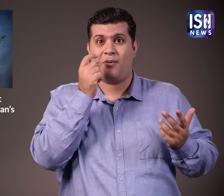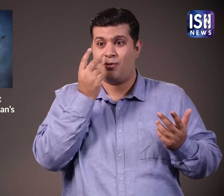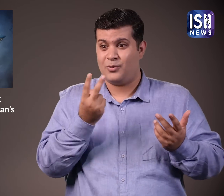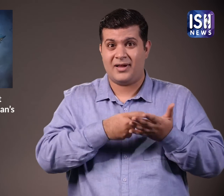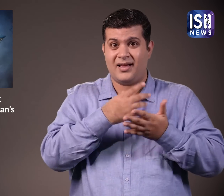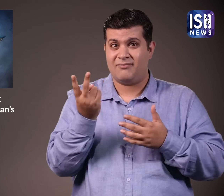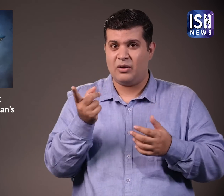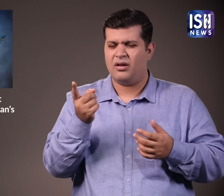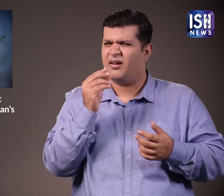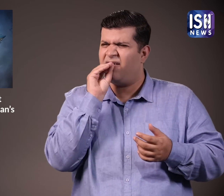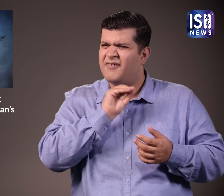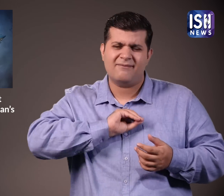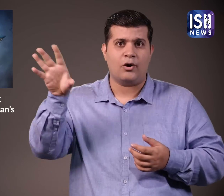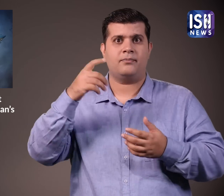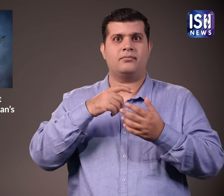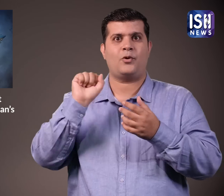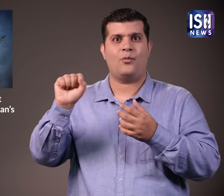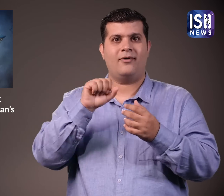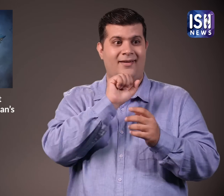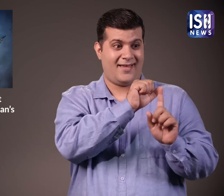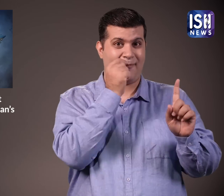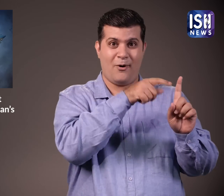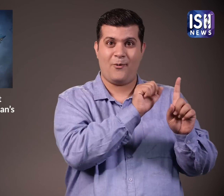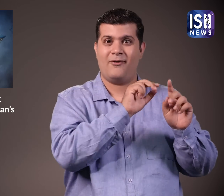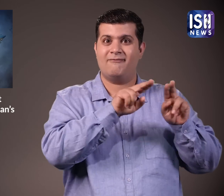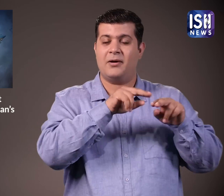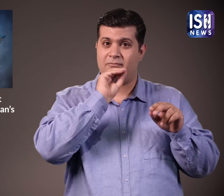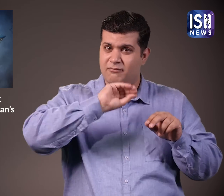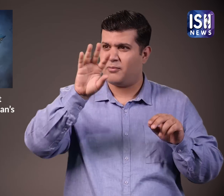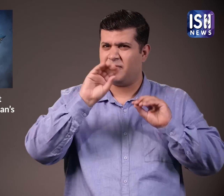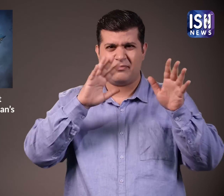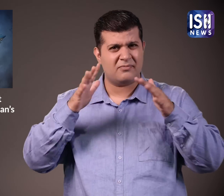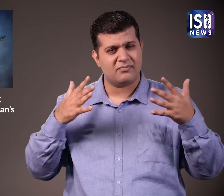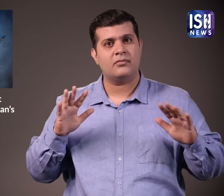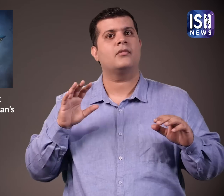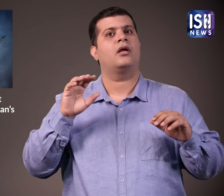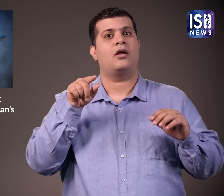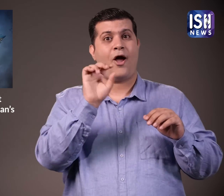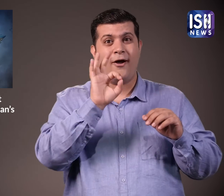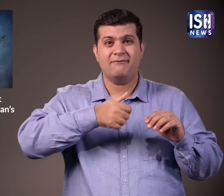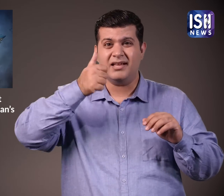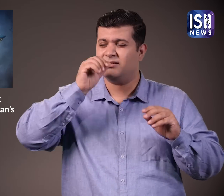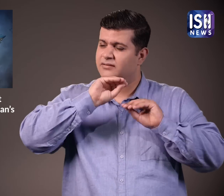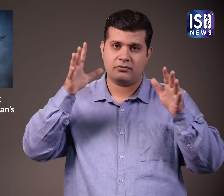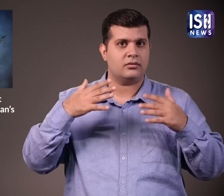The relatives immediately called and informed them man's family and office about the incident.